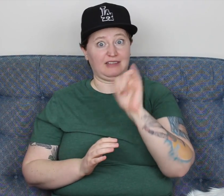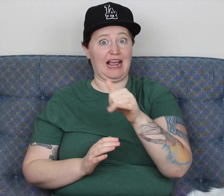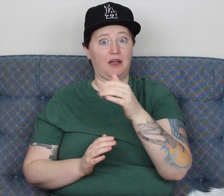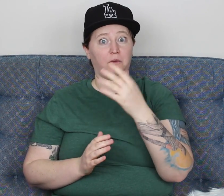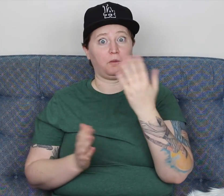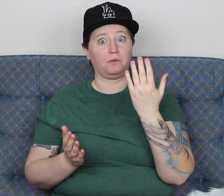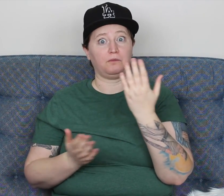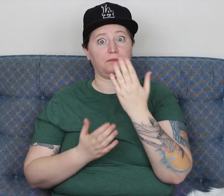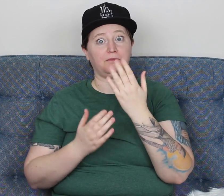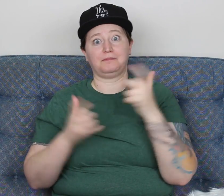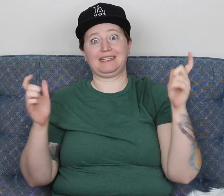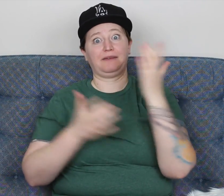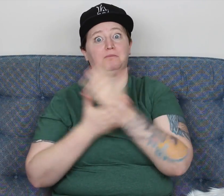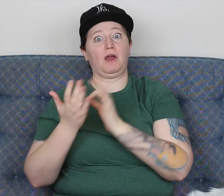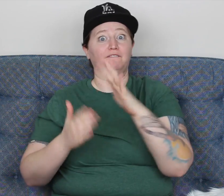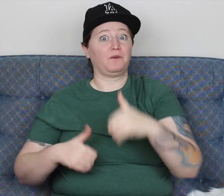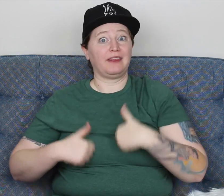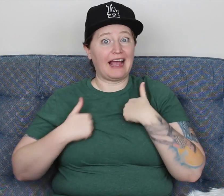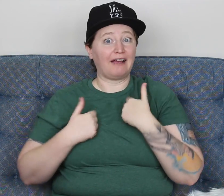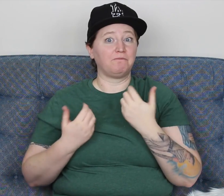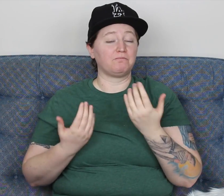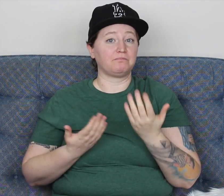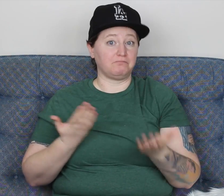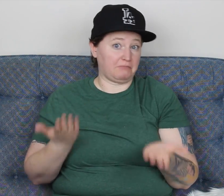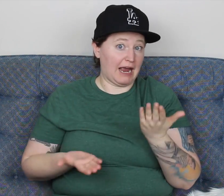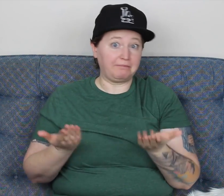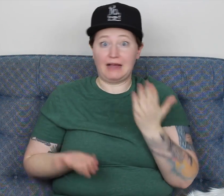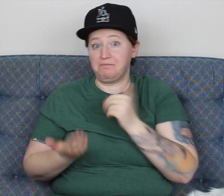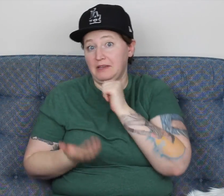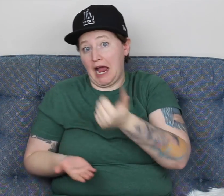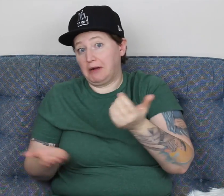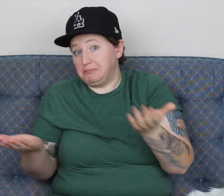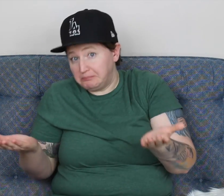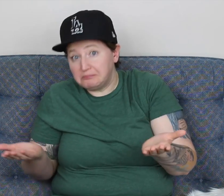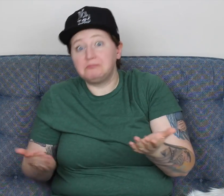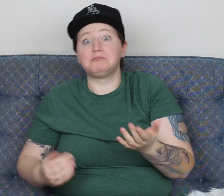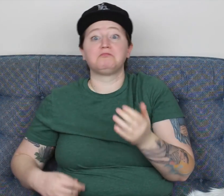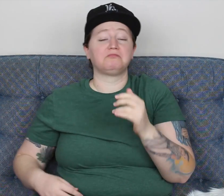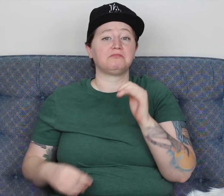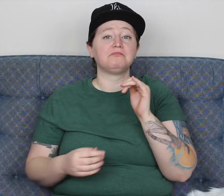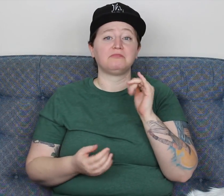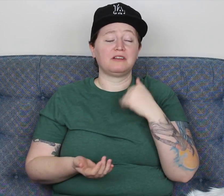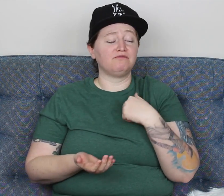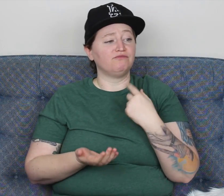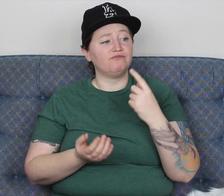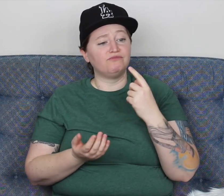Is that a core part of your identity in your life? Maybe it is, maybe it's not.